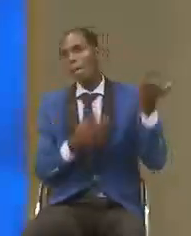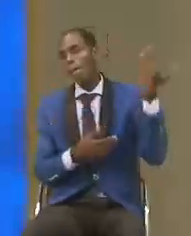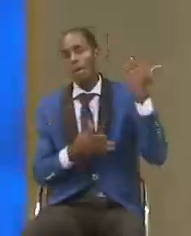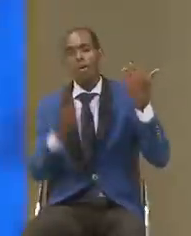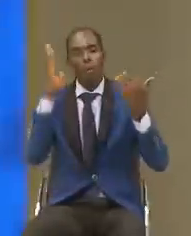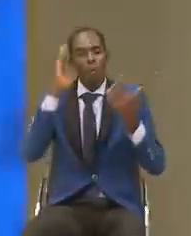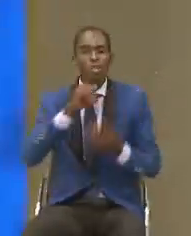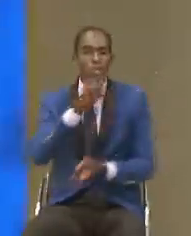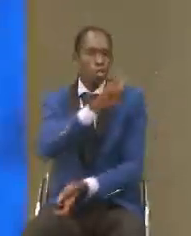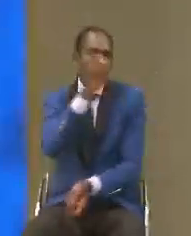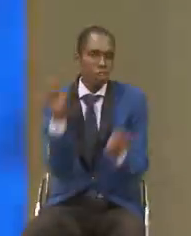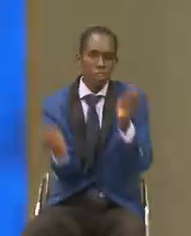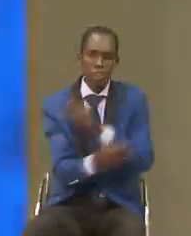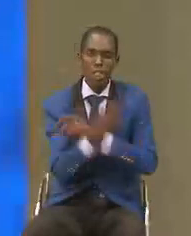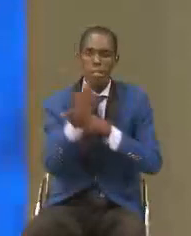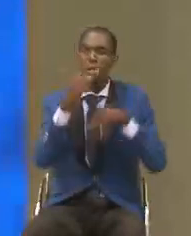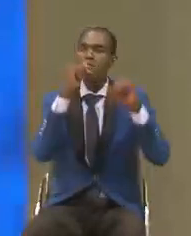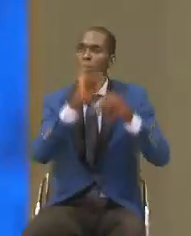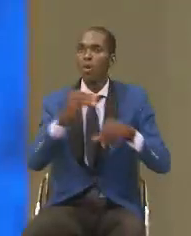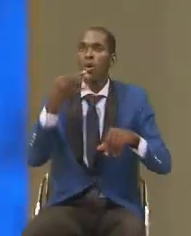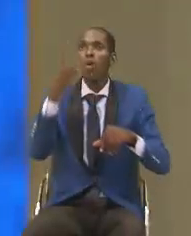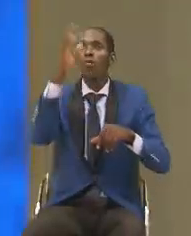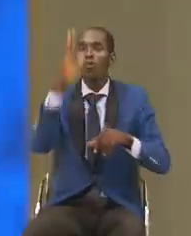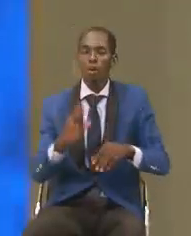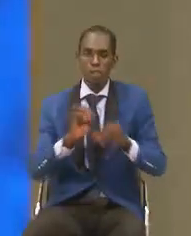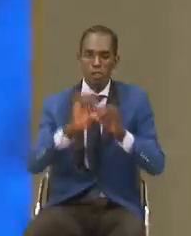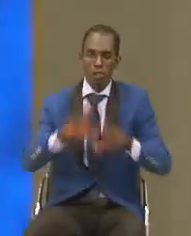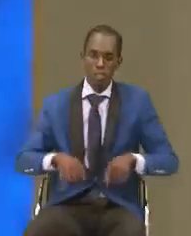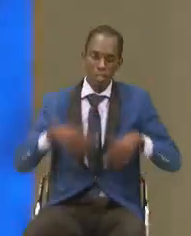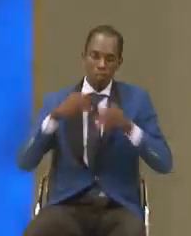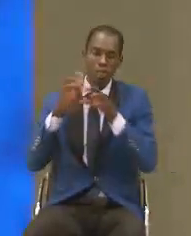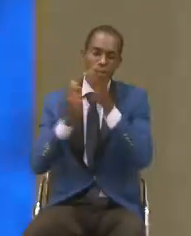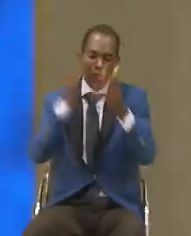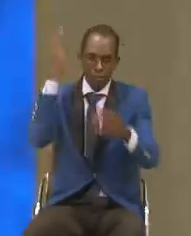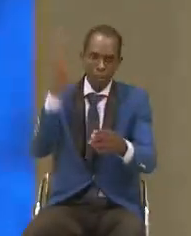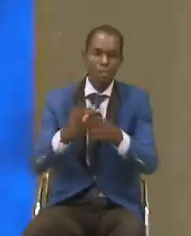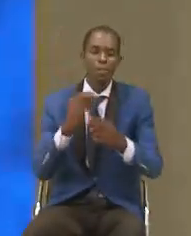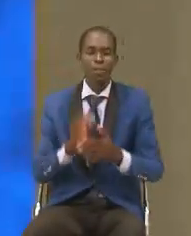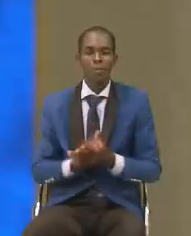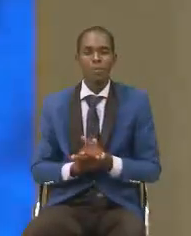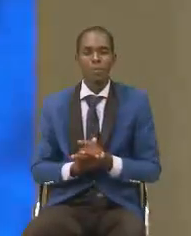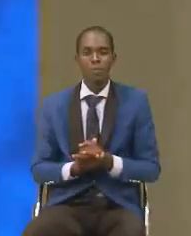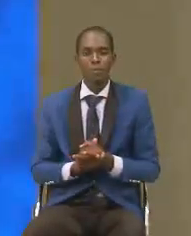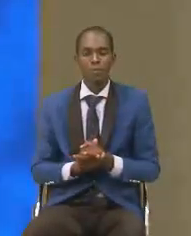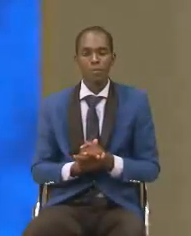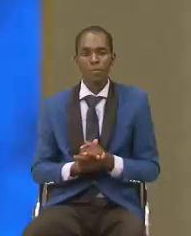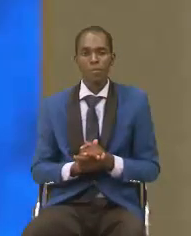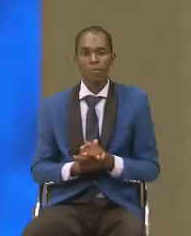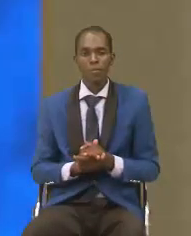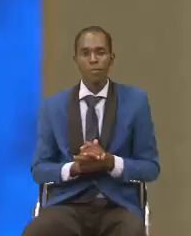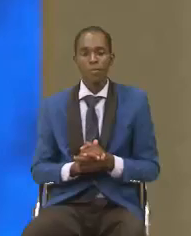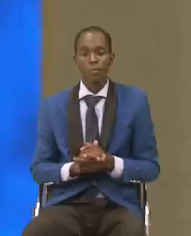and your life of the past will not reverse the blessing of the lord in your life in jesus name